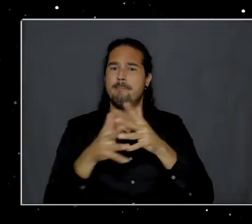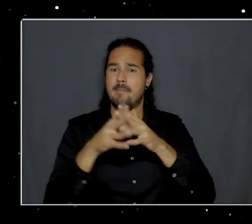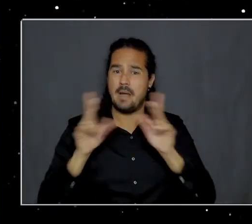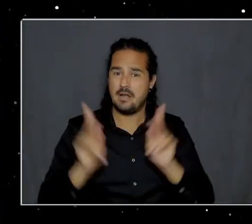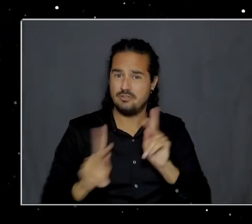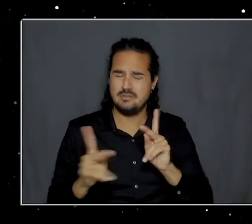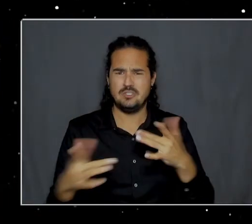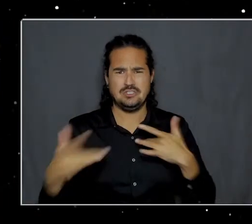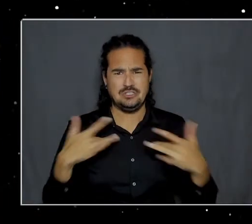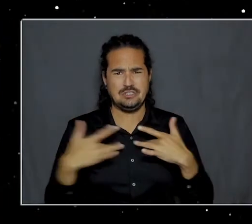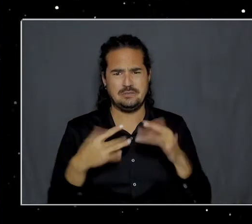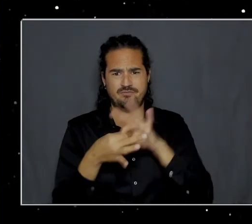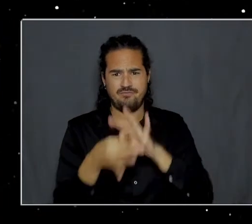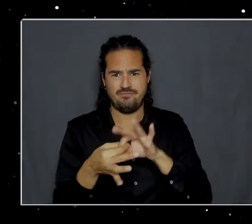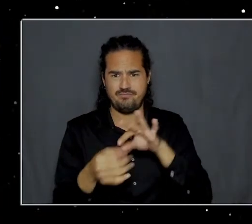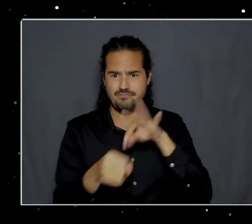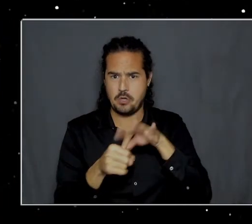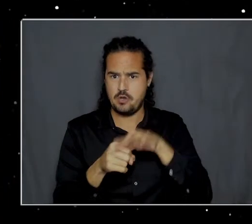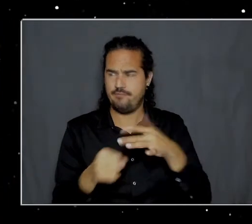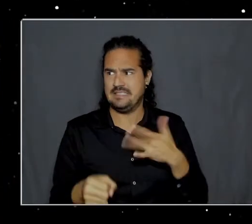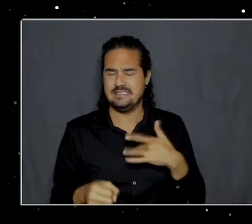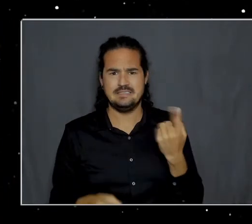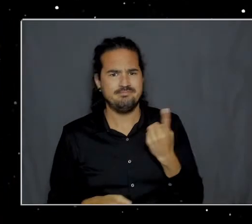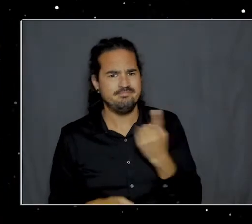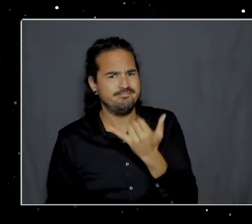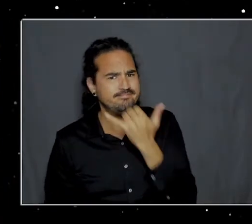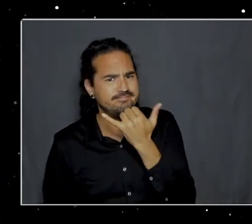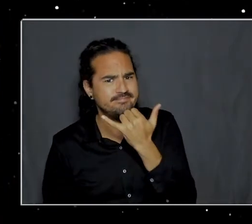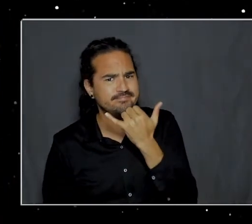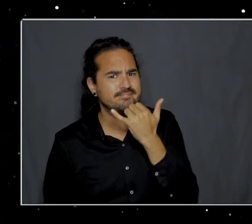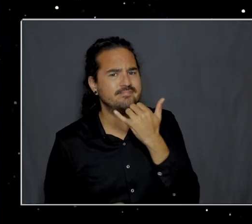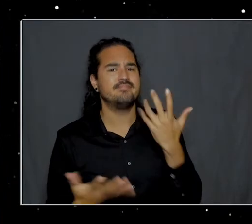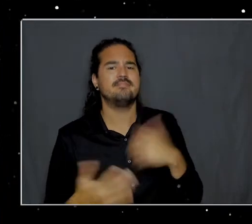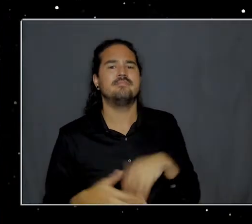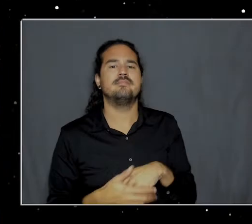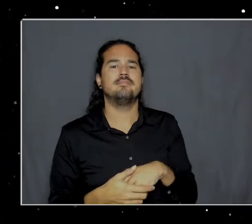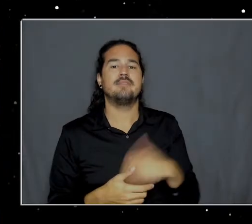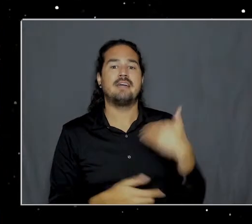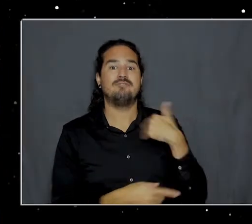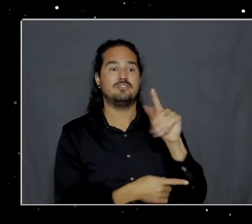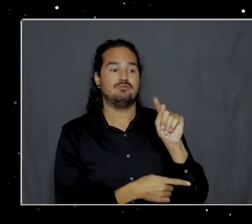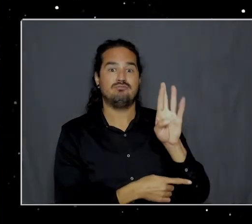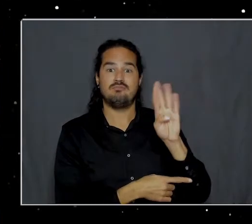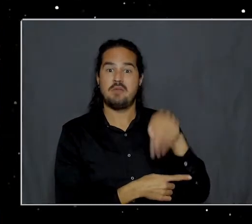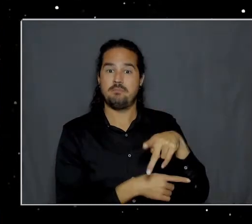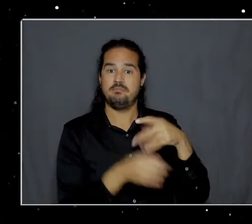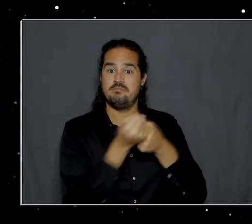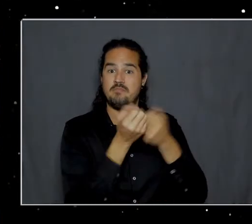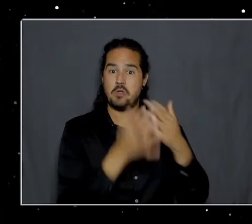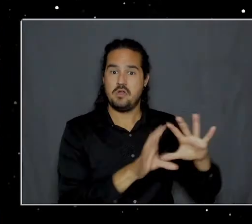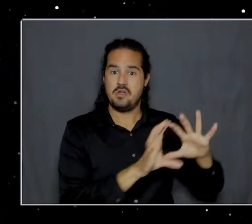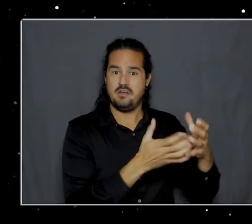OF OUR DEMOCRACY; VOTING.